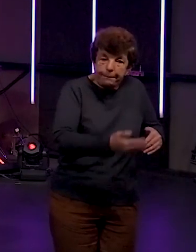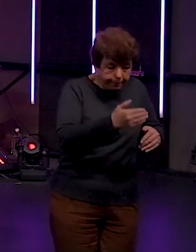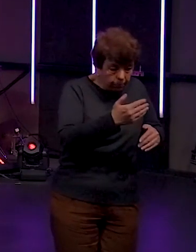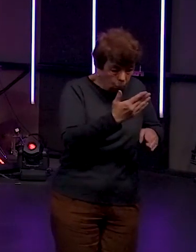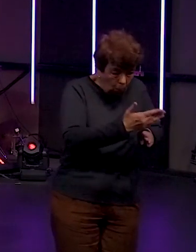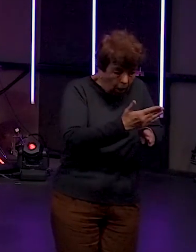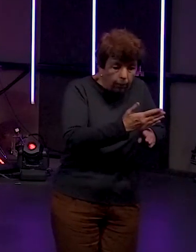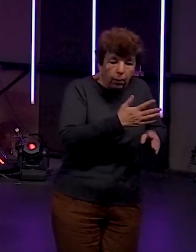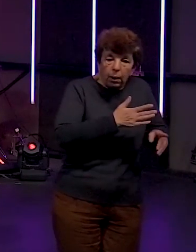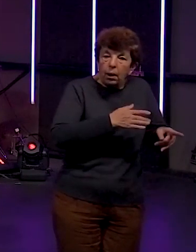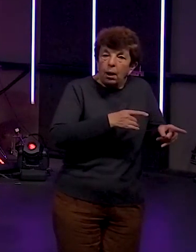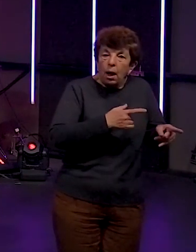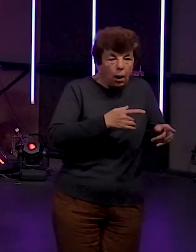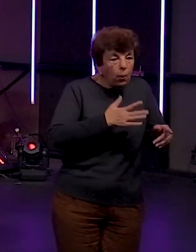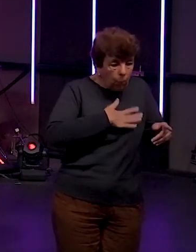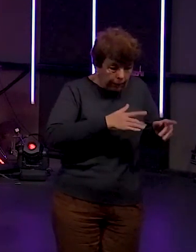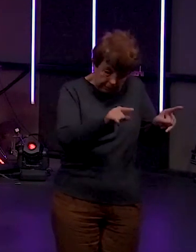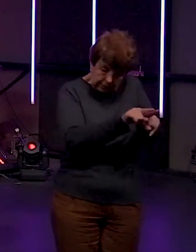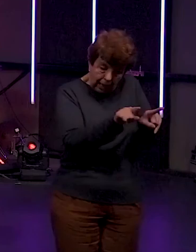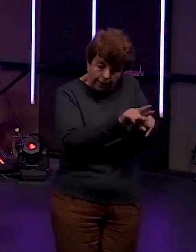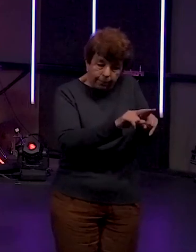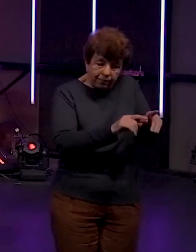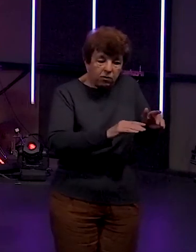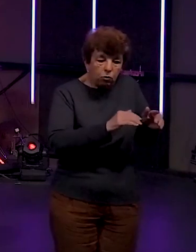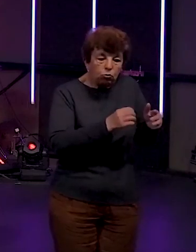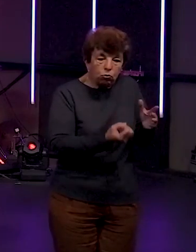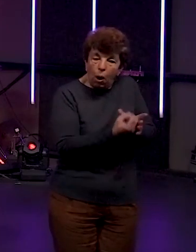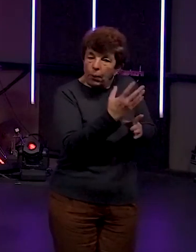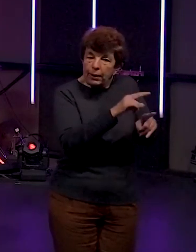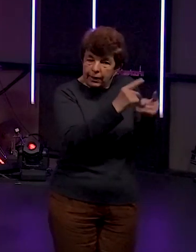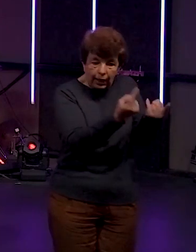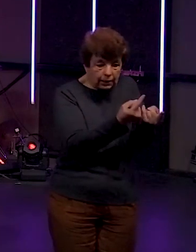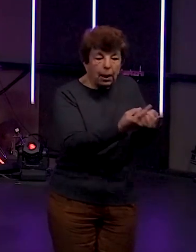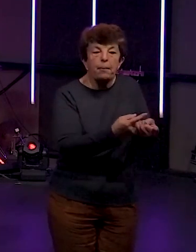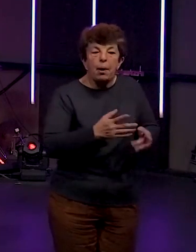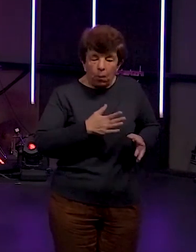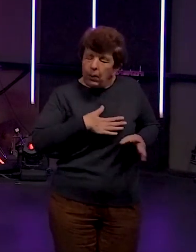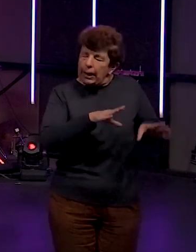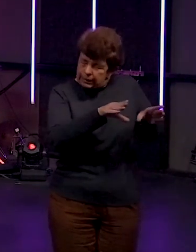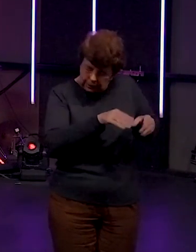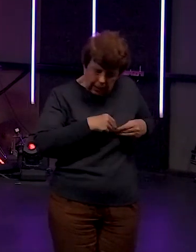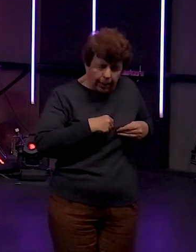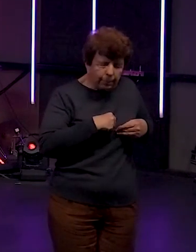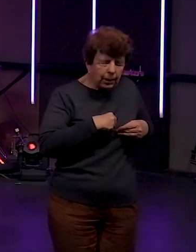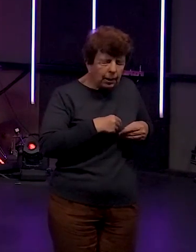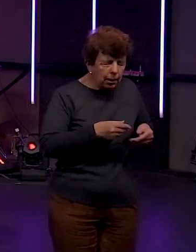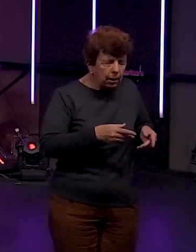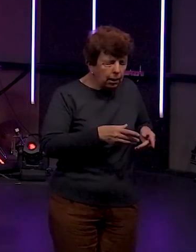outcome for our produce on the farm but we accept that the methodology to get